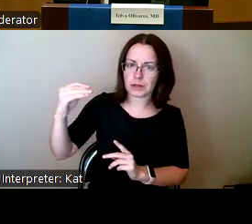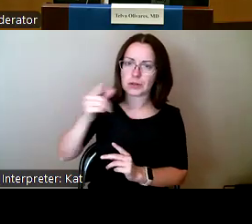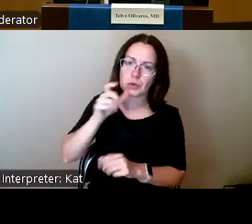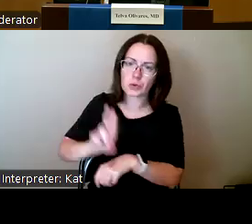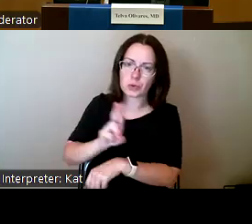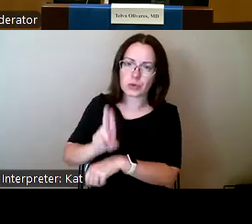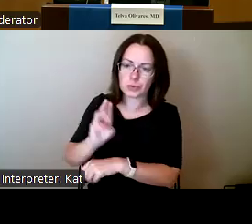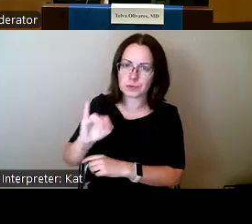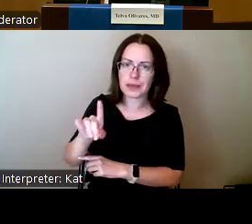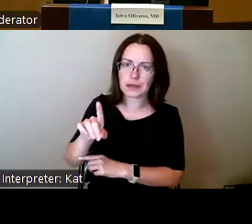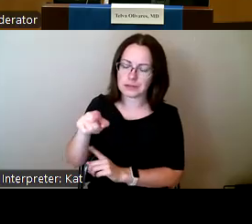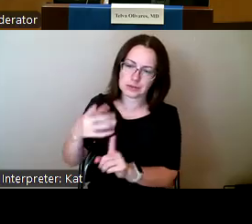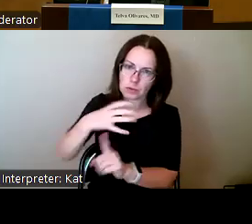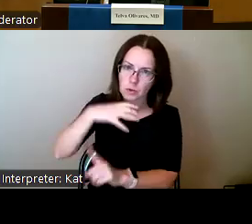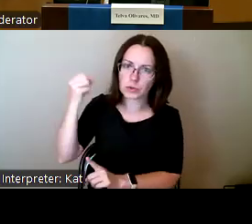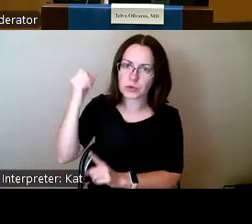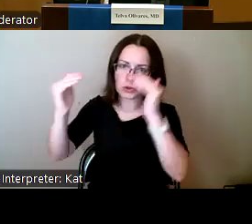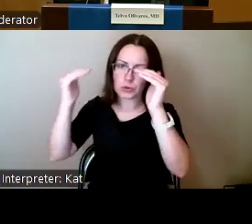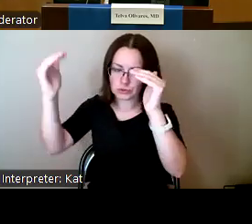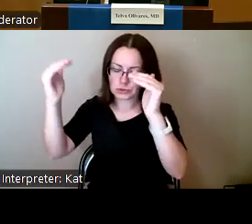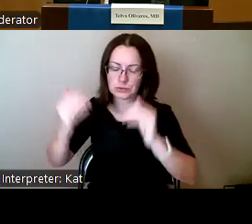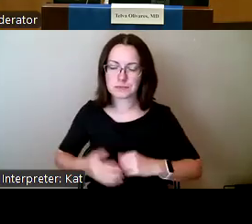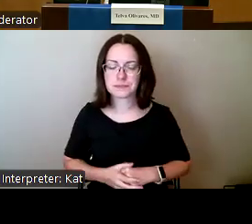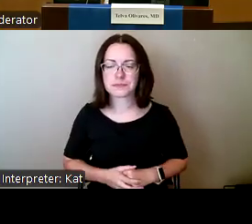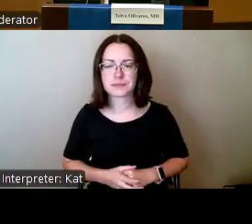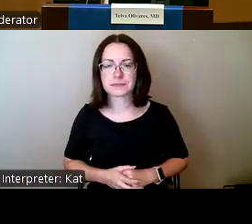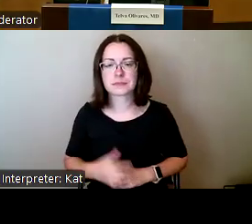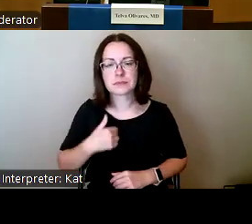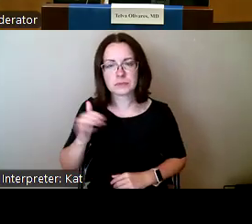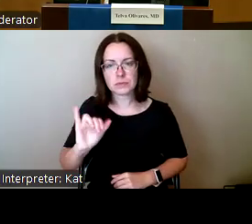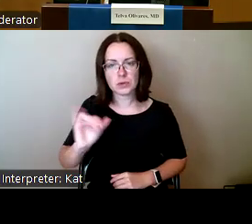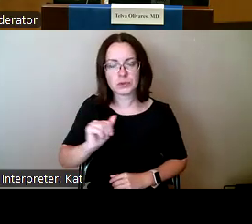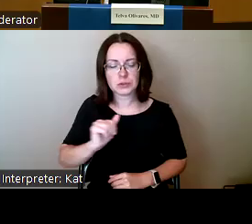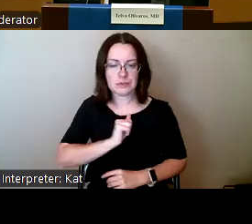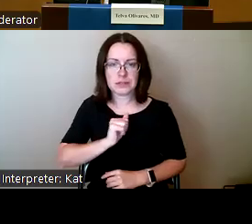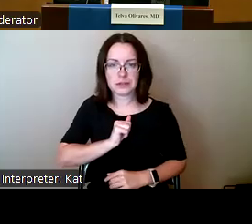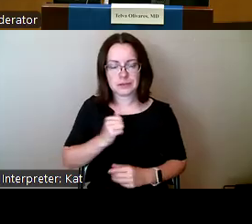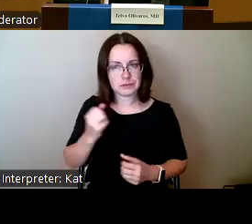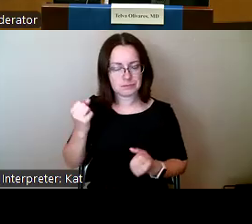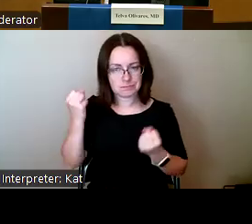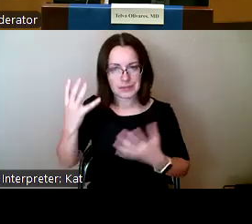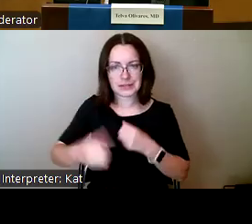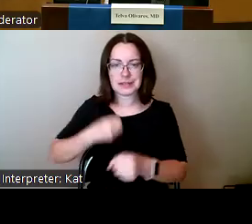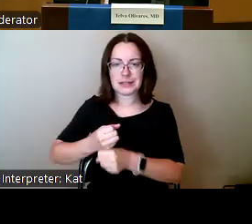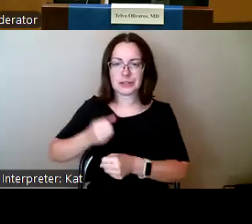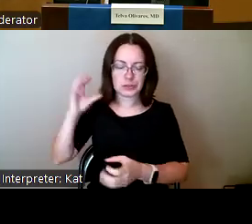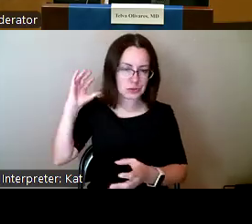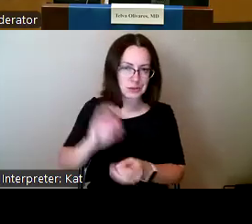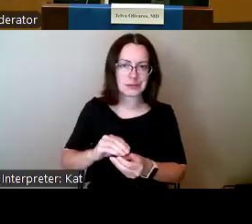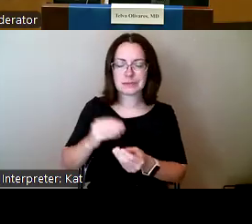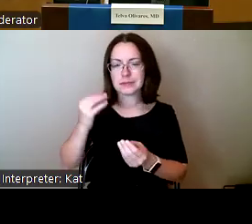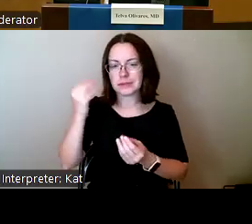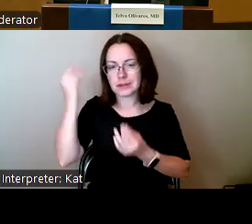uh taken up maid and also as somebody who has uh spent many many years thinking in depth about